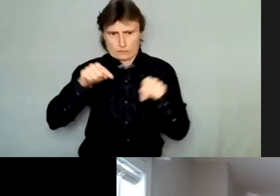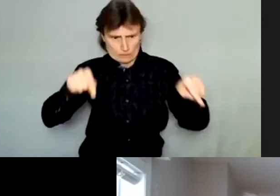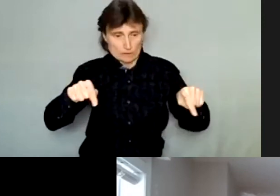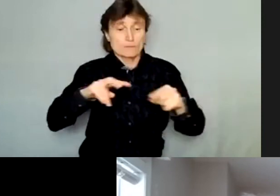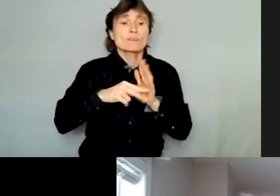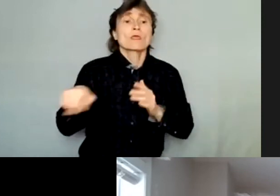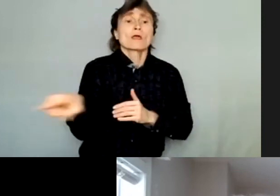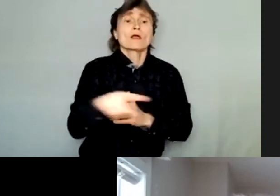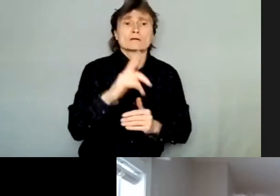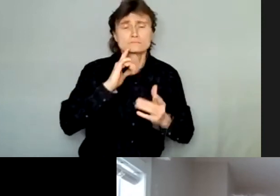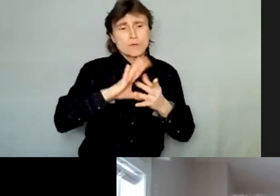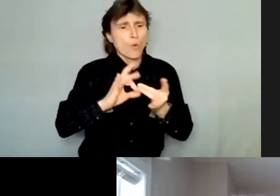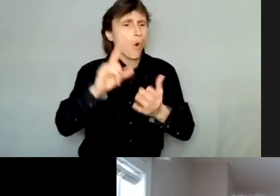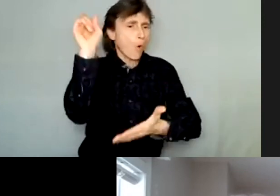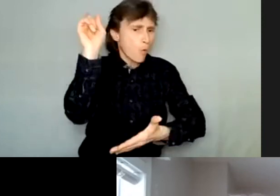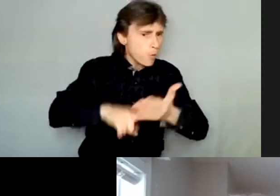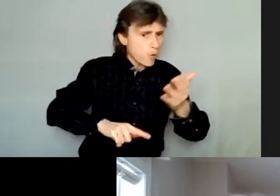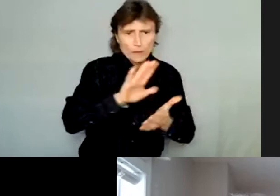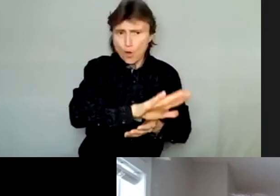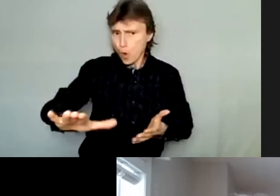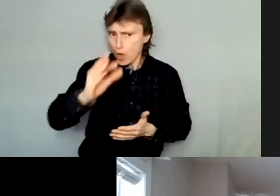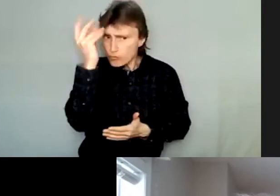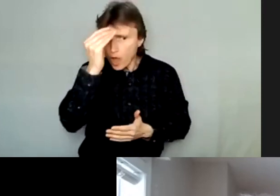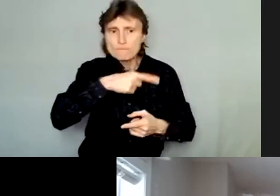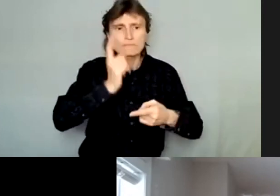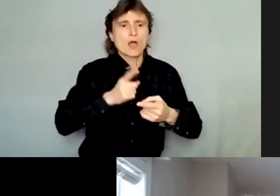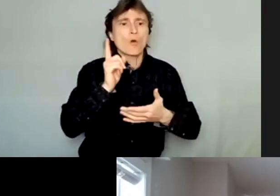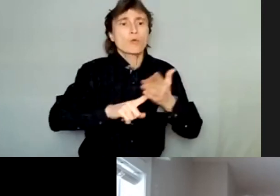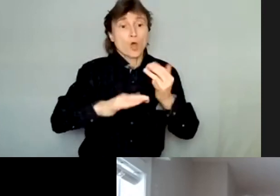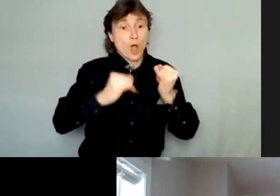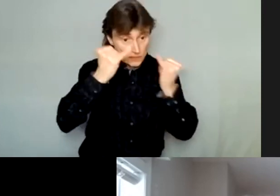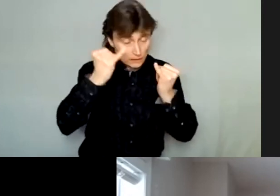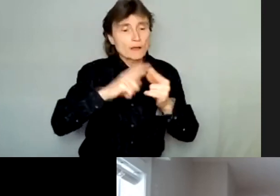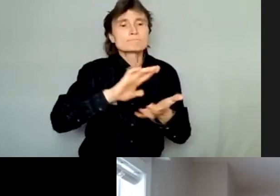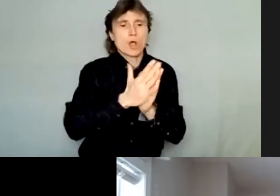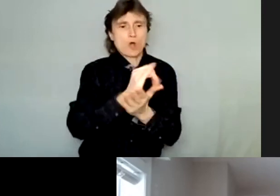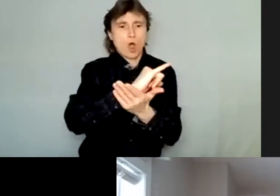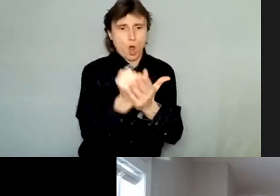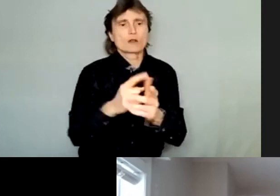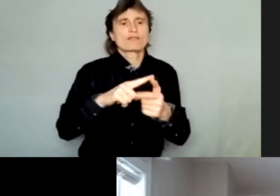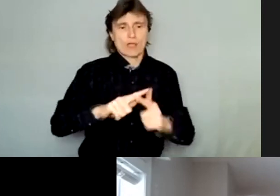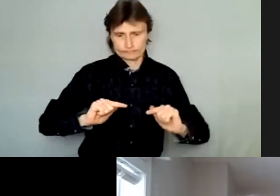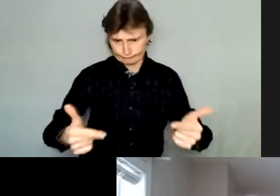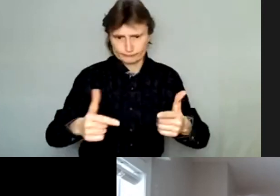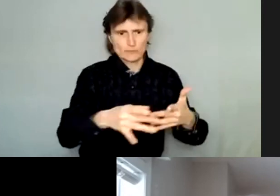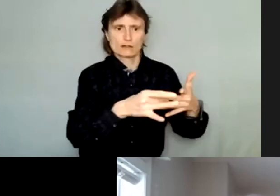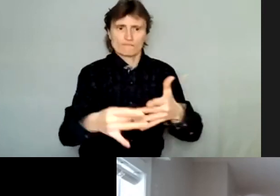communities and led by artists themselves. And so these programs were designed to support local artists, particularly during a pandemic